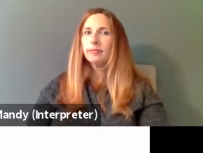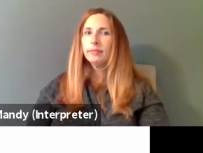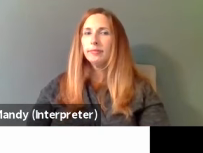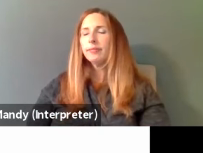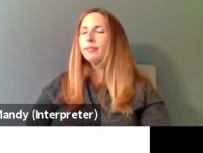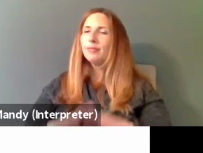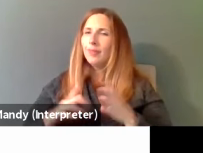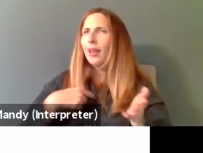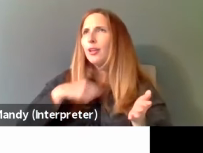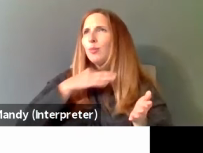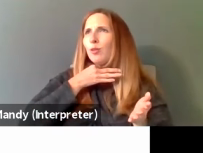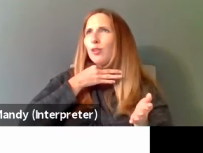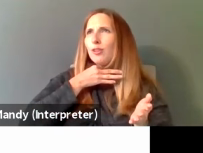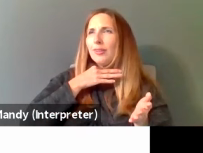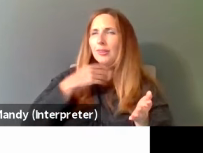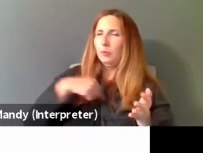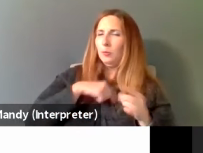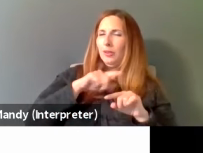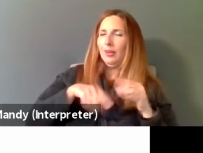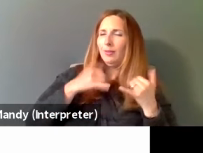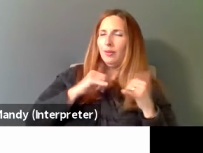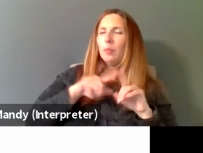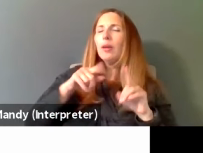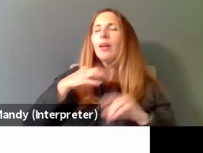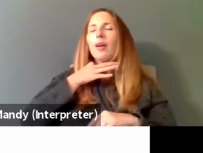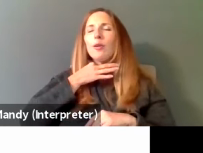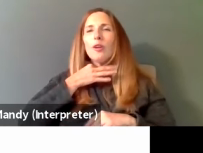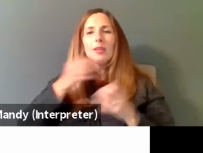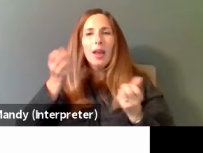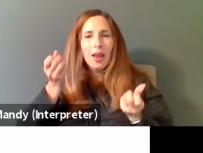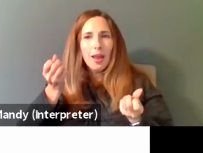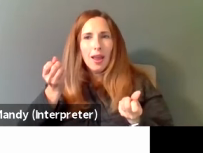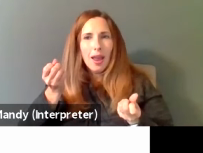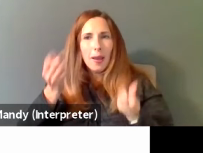but think in your mind, how many languages do you think you're missing?